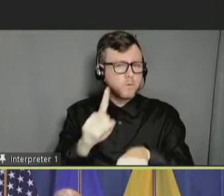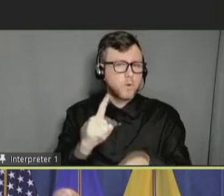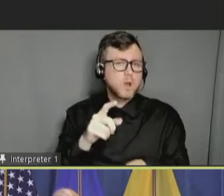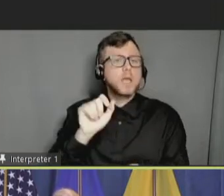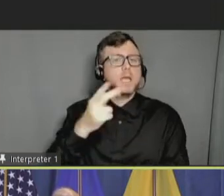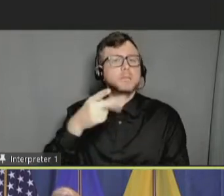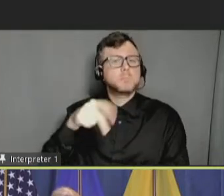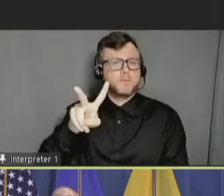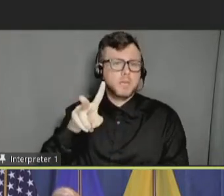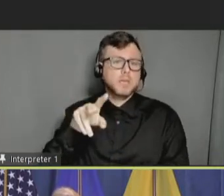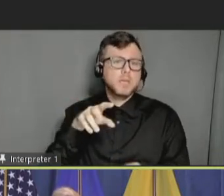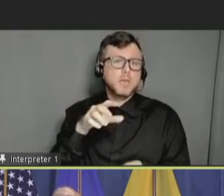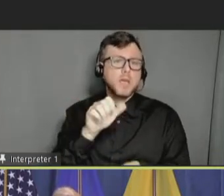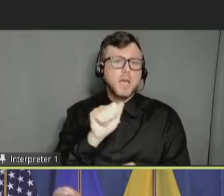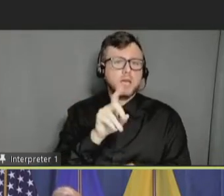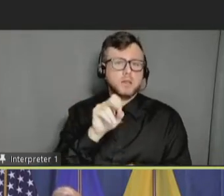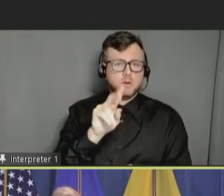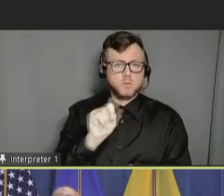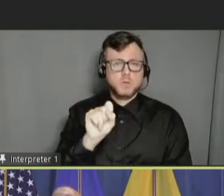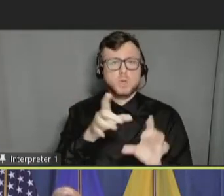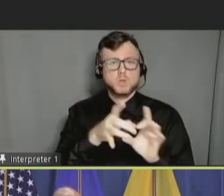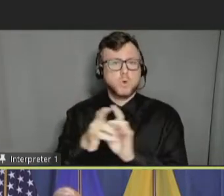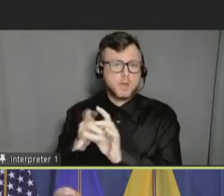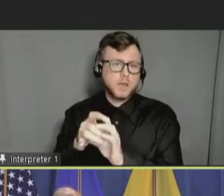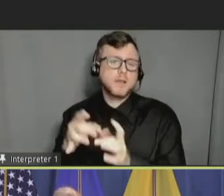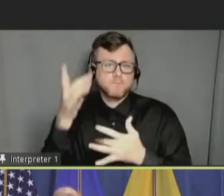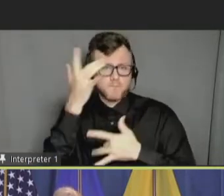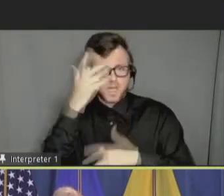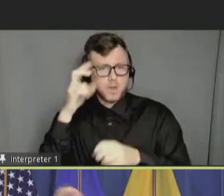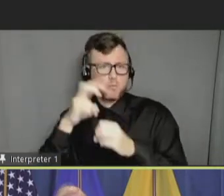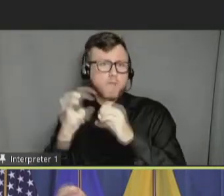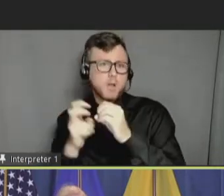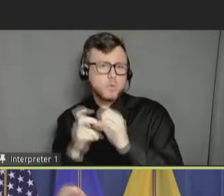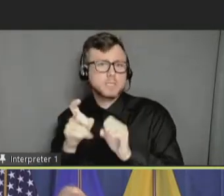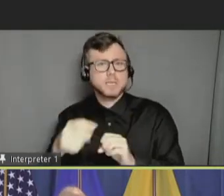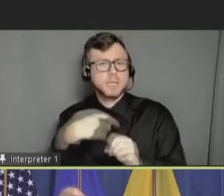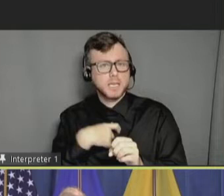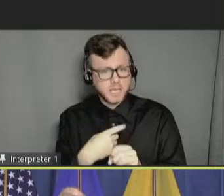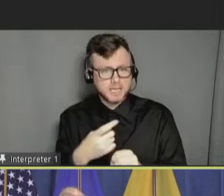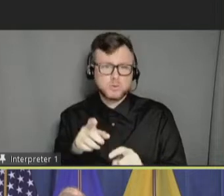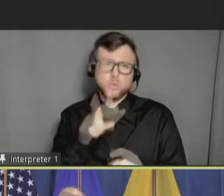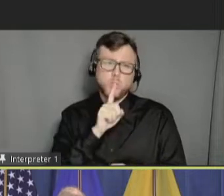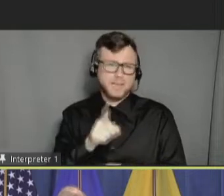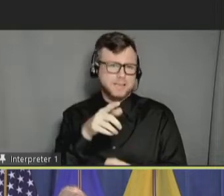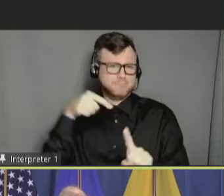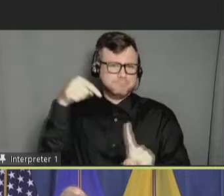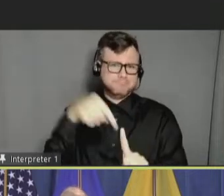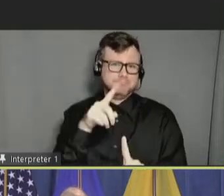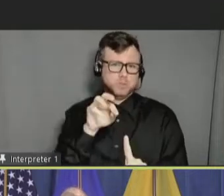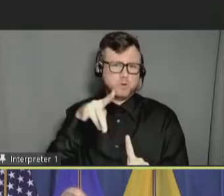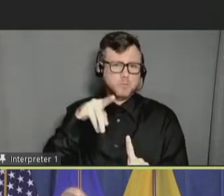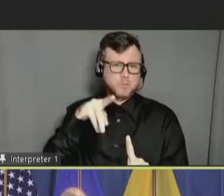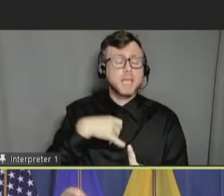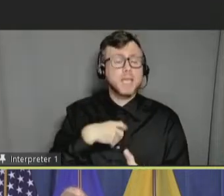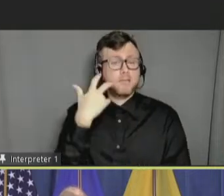which stands for adeno-associated virus. It's very hepatotropic. So, if we inject into the tail